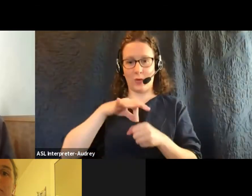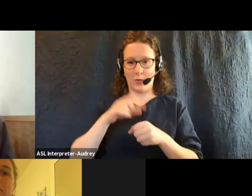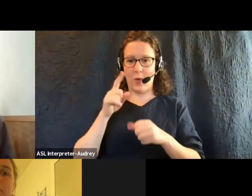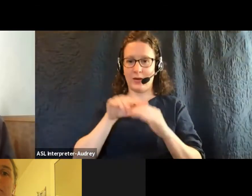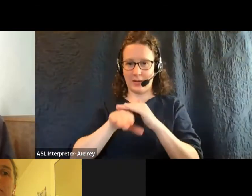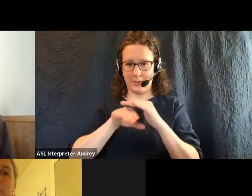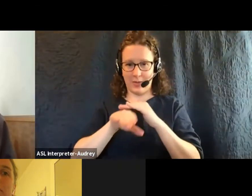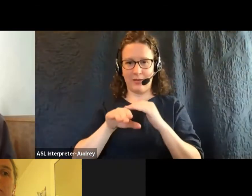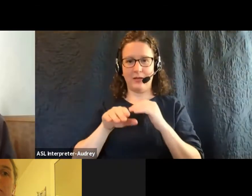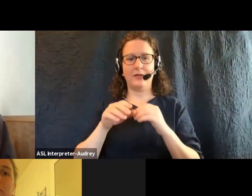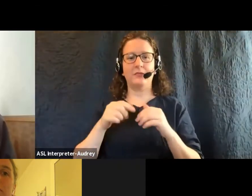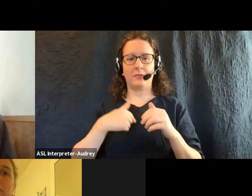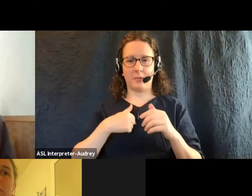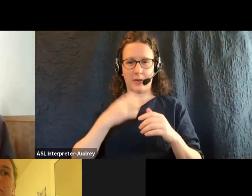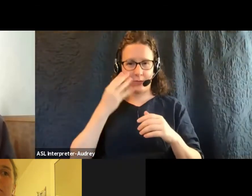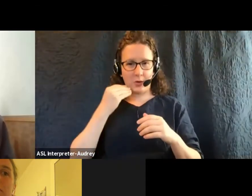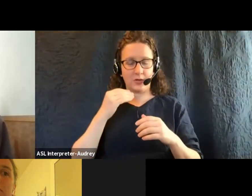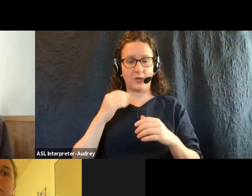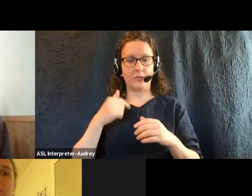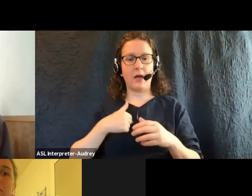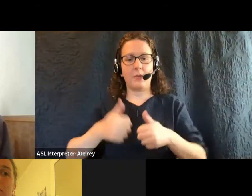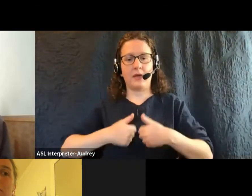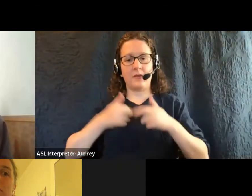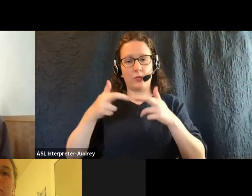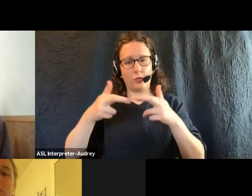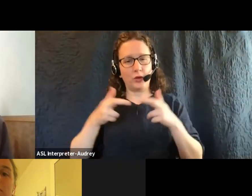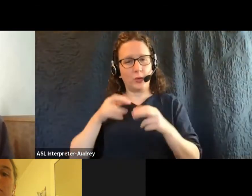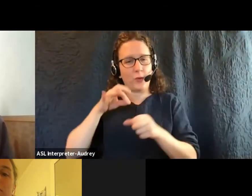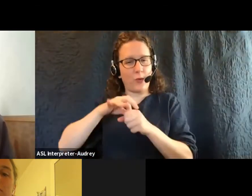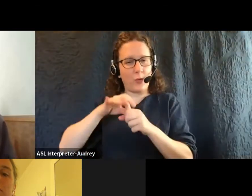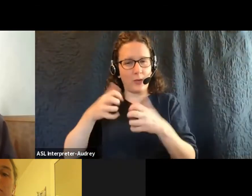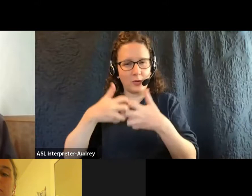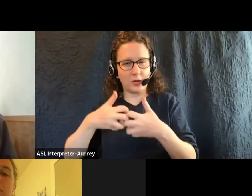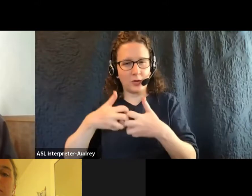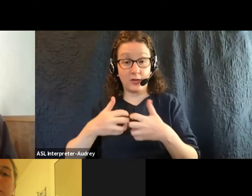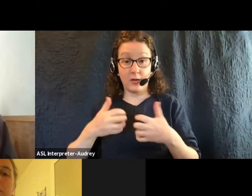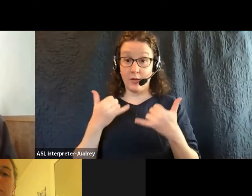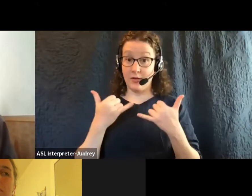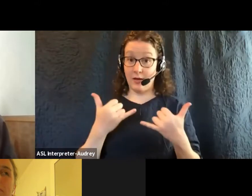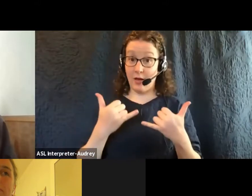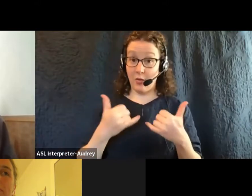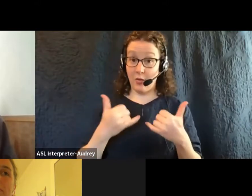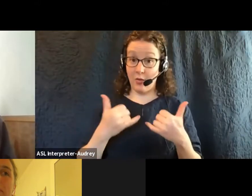where we had voting machines and where we live now it's all filling out an online form